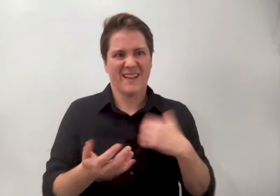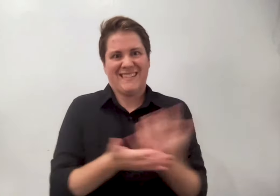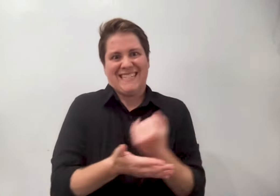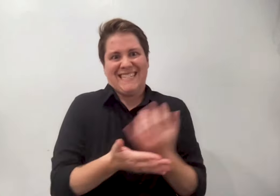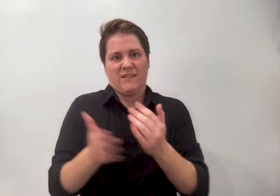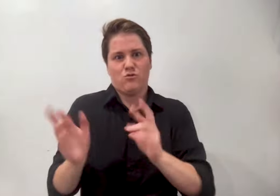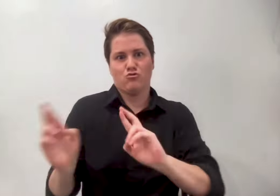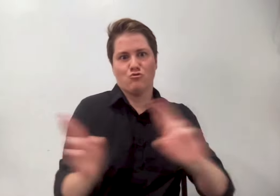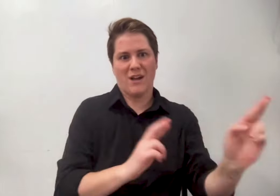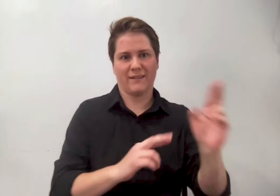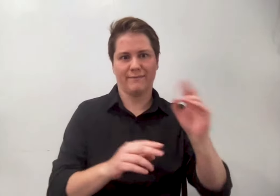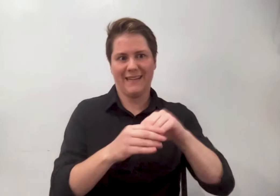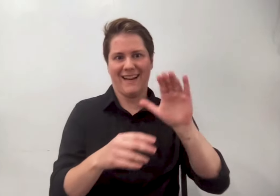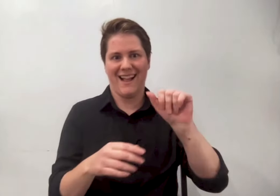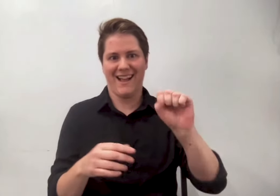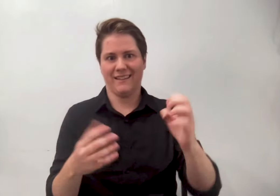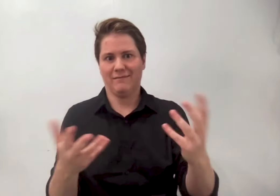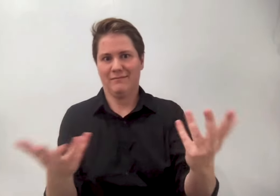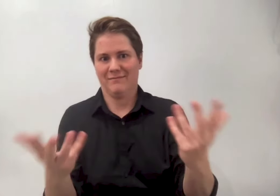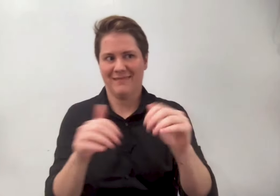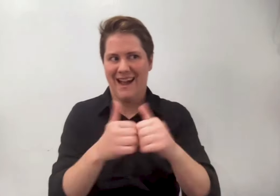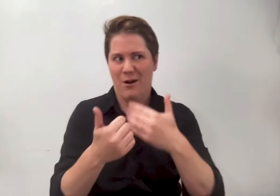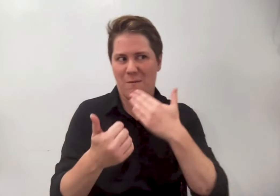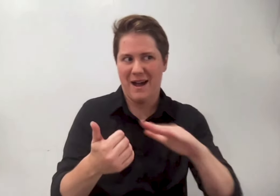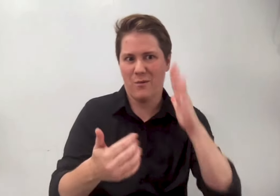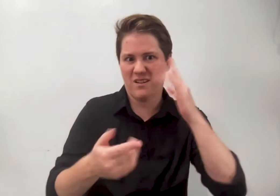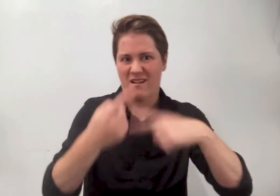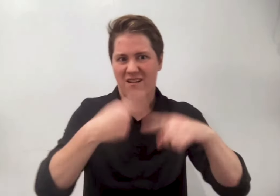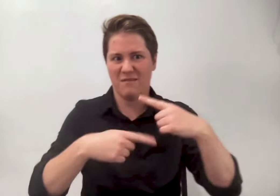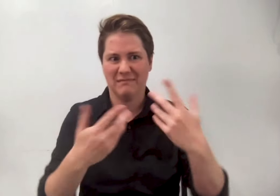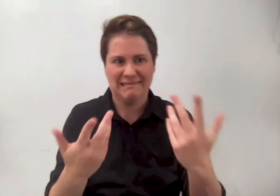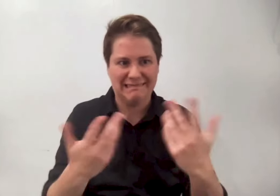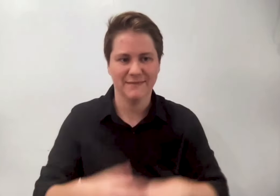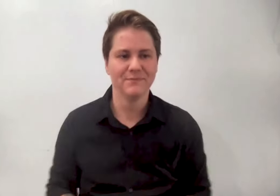I took this time to get ready to potentially get monkeypox and prepare for the worst.